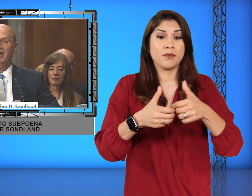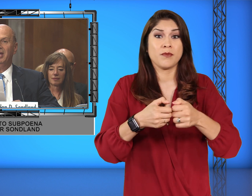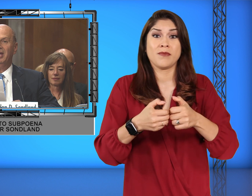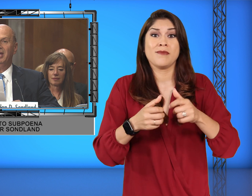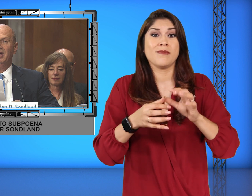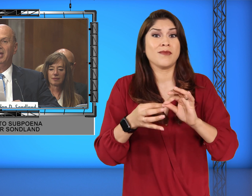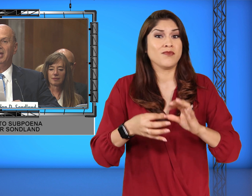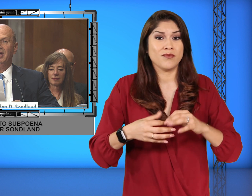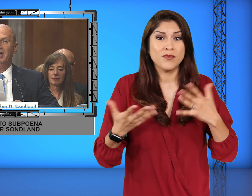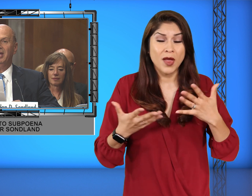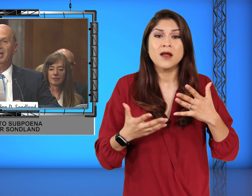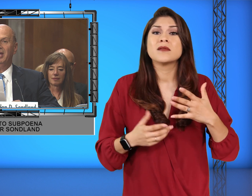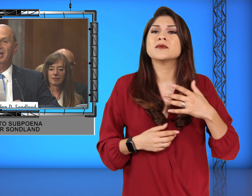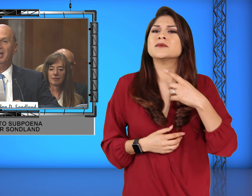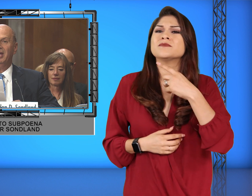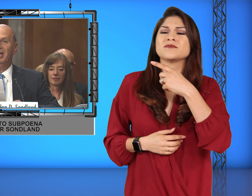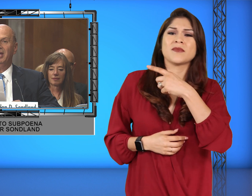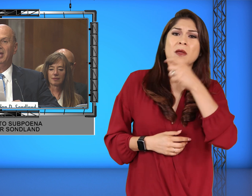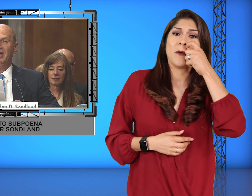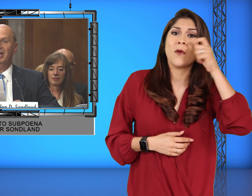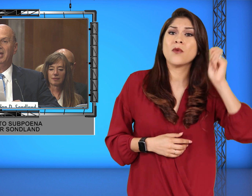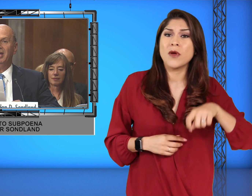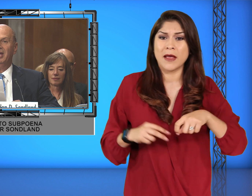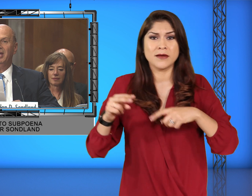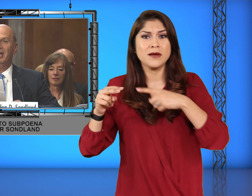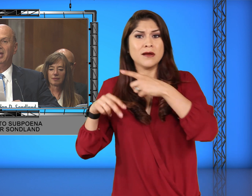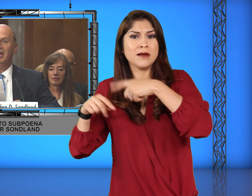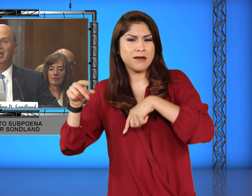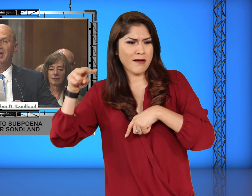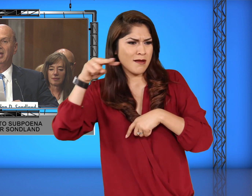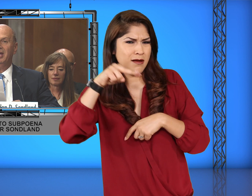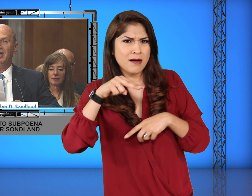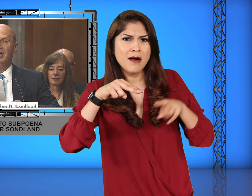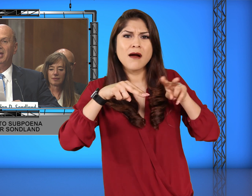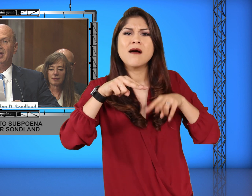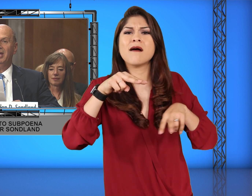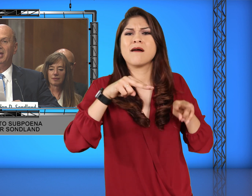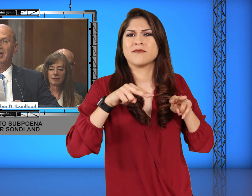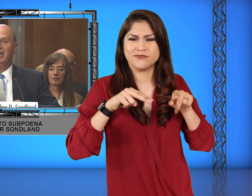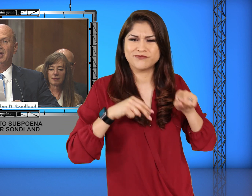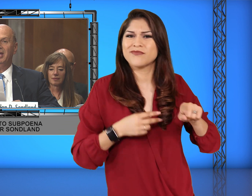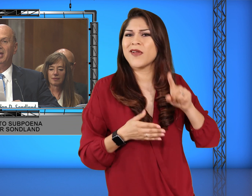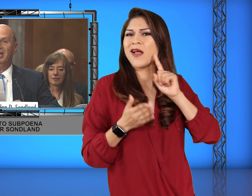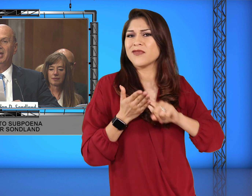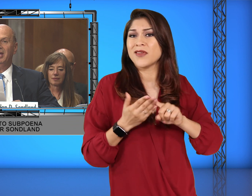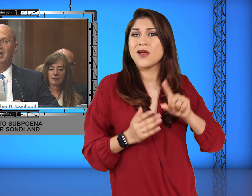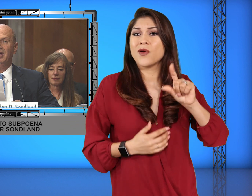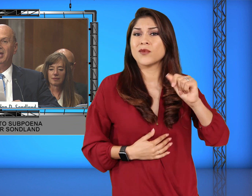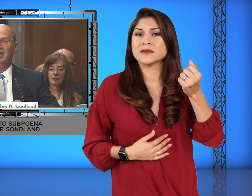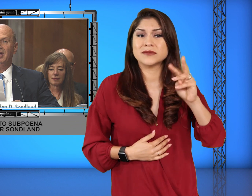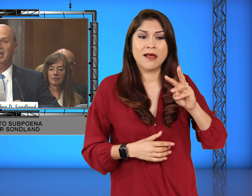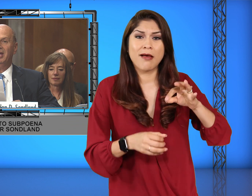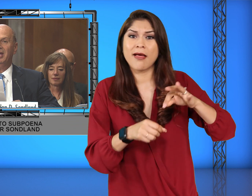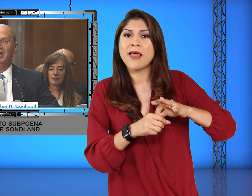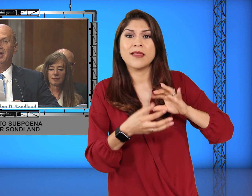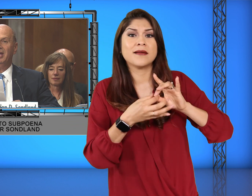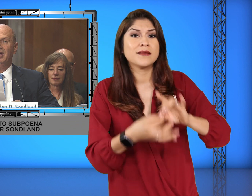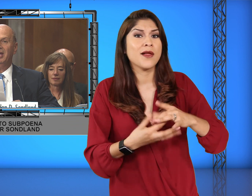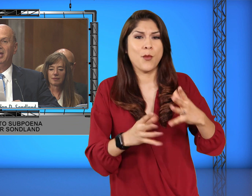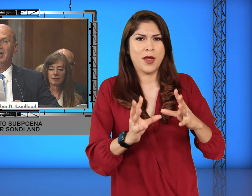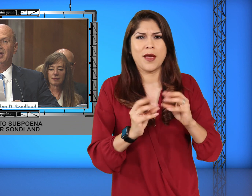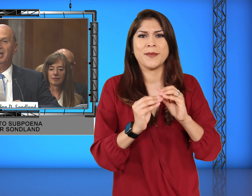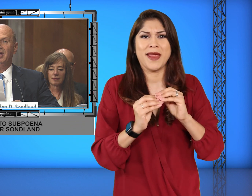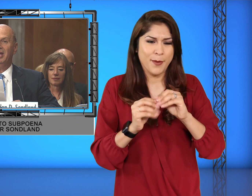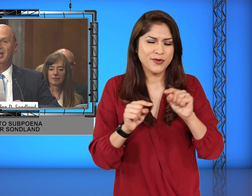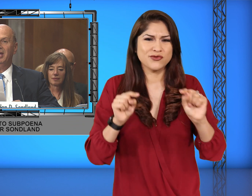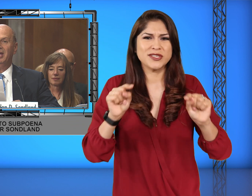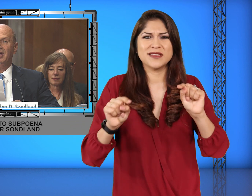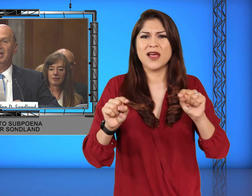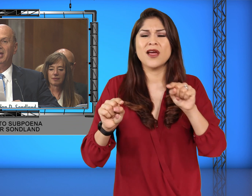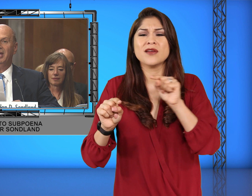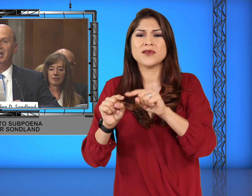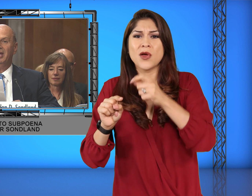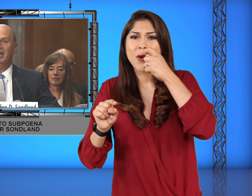The messages show how a potential Ukrainian investigation into the 2016 election was linked